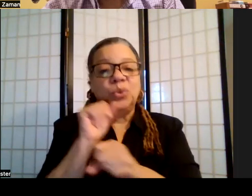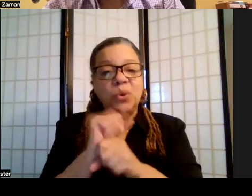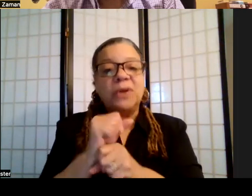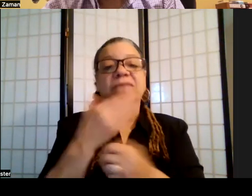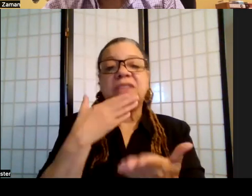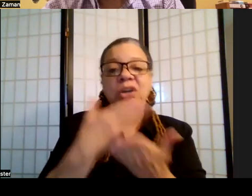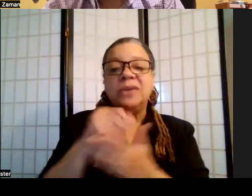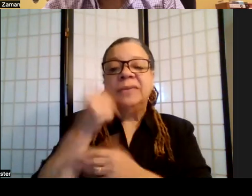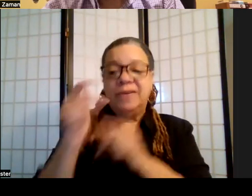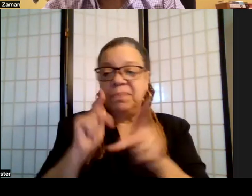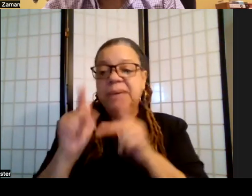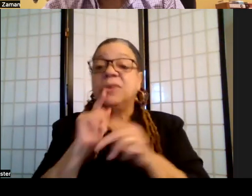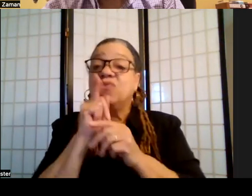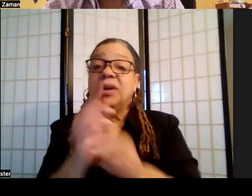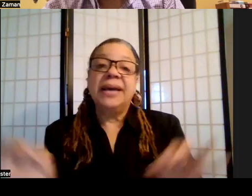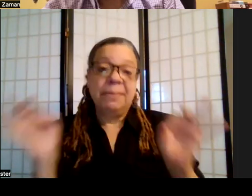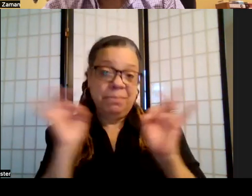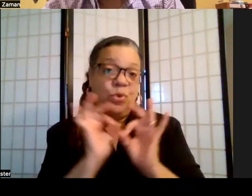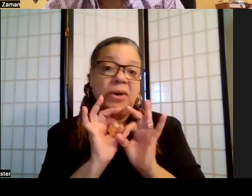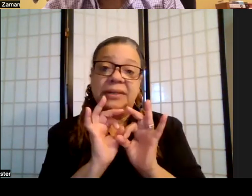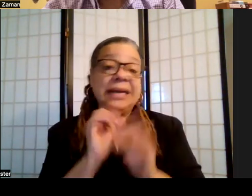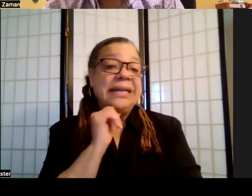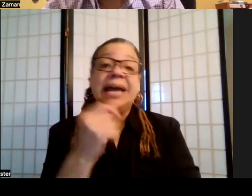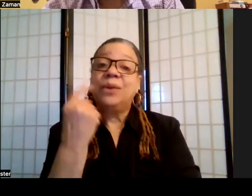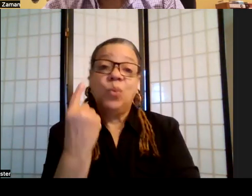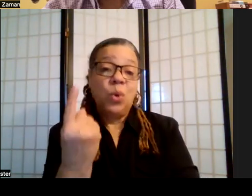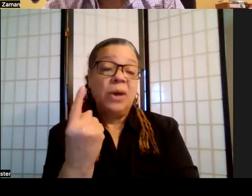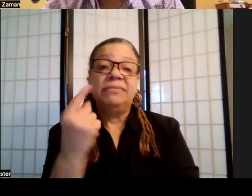are important, and no single one of them can fully address the problem.